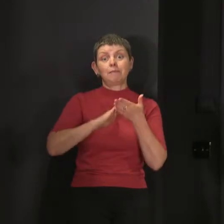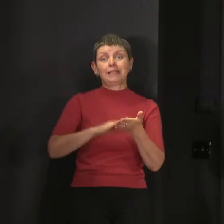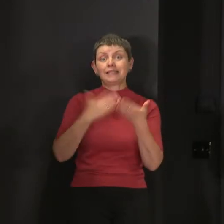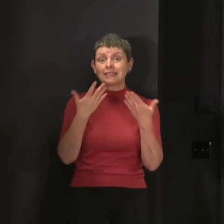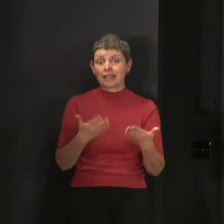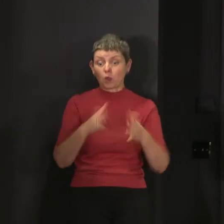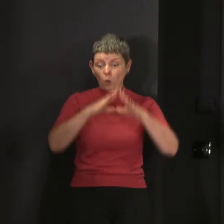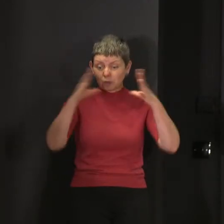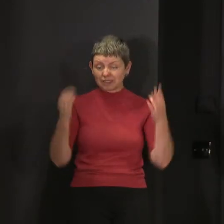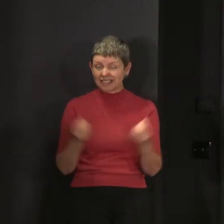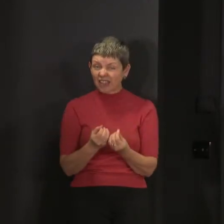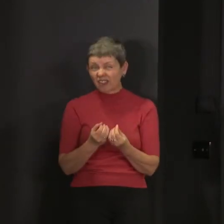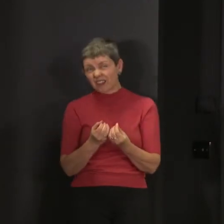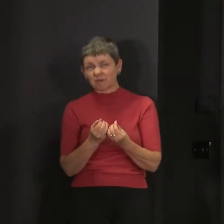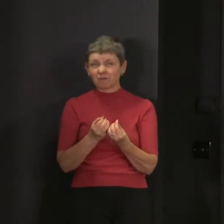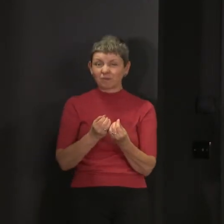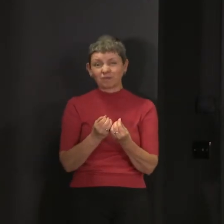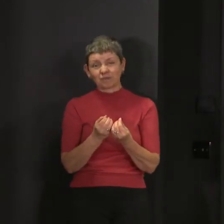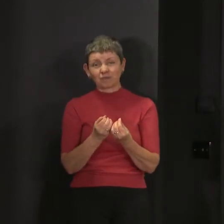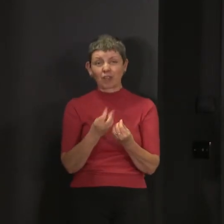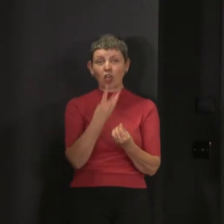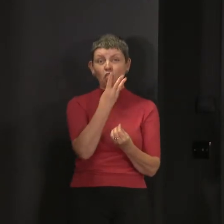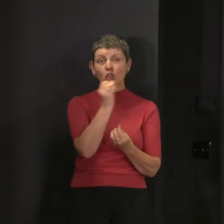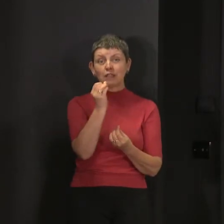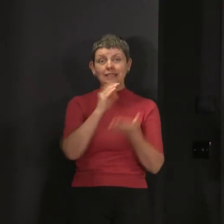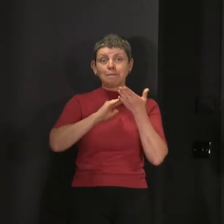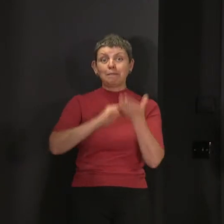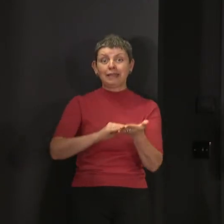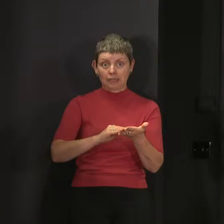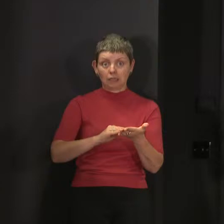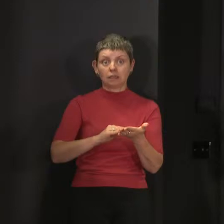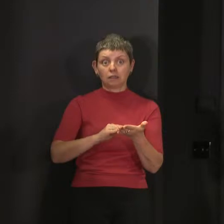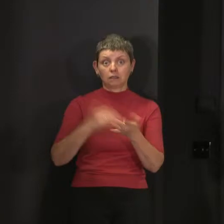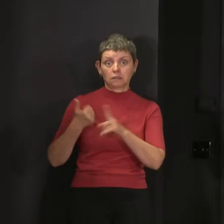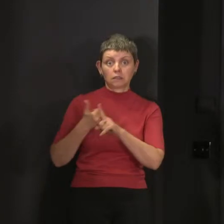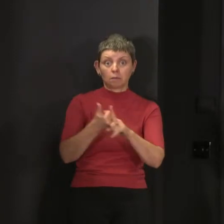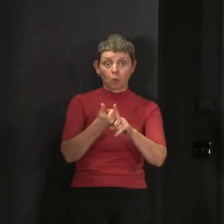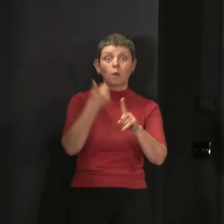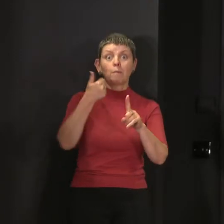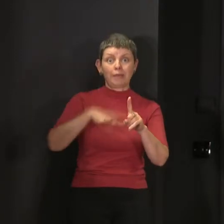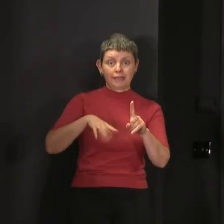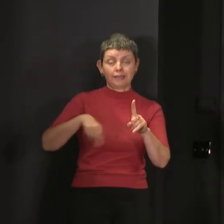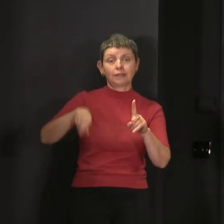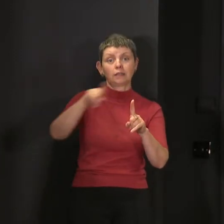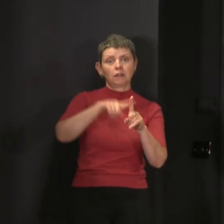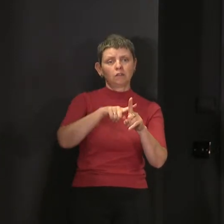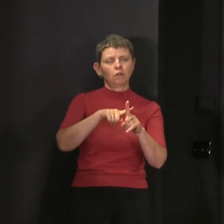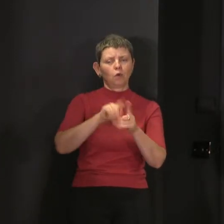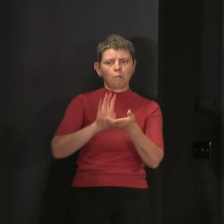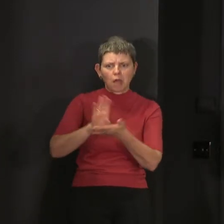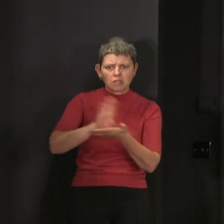will bring to around about £30 million already the support for bridging bursaries for freelancers,